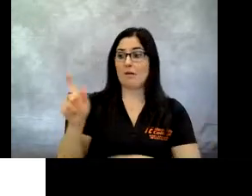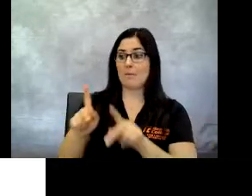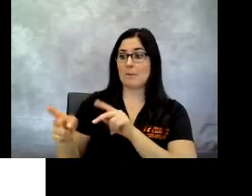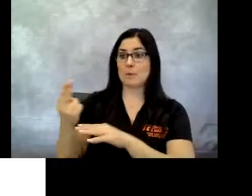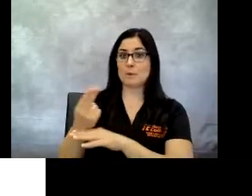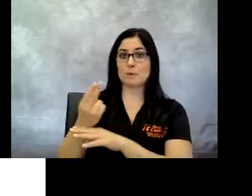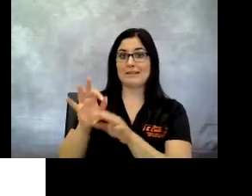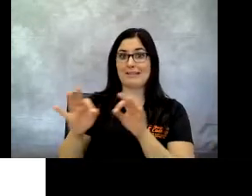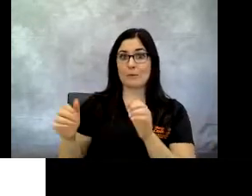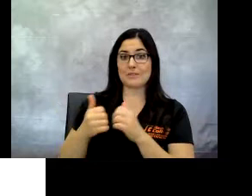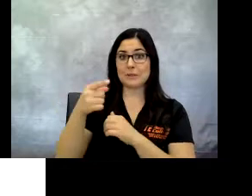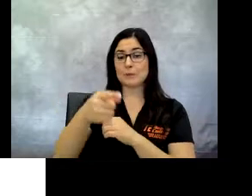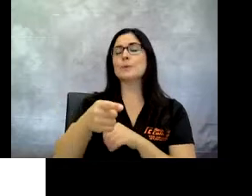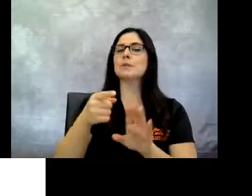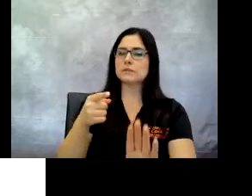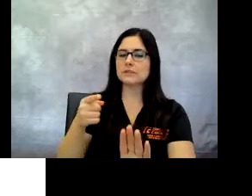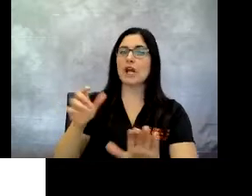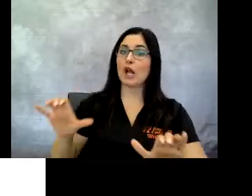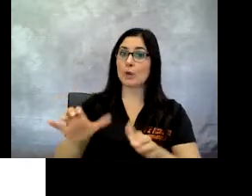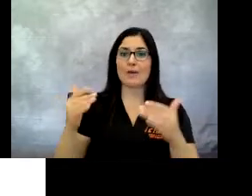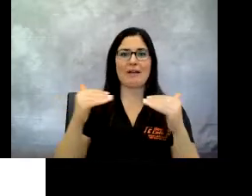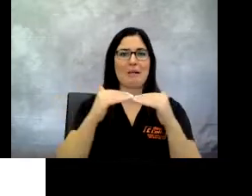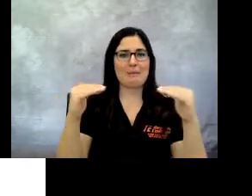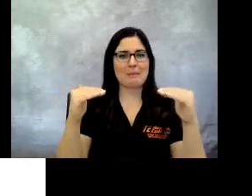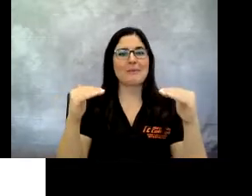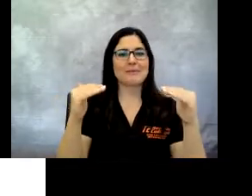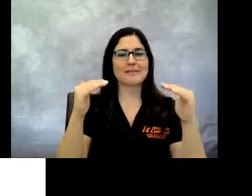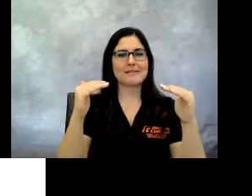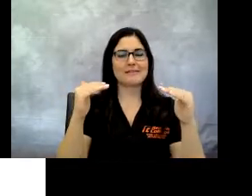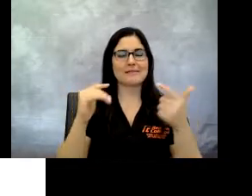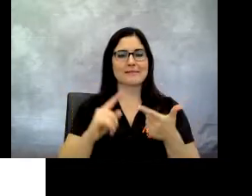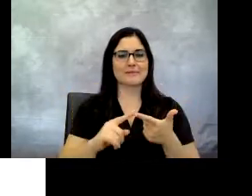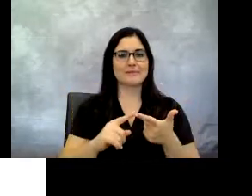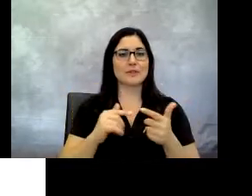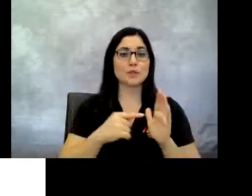You know, encourage equality among the students. Show compassion.